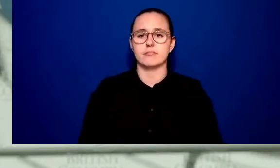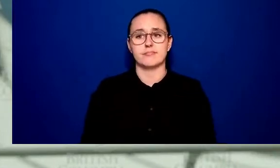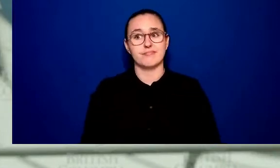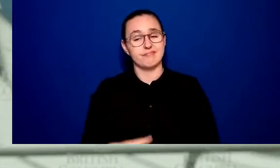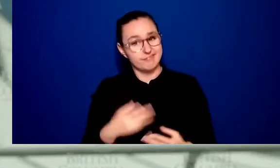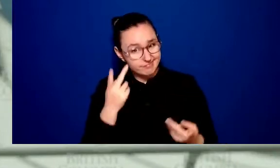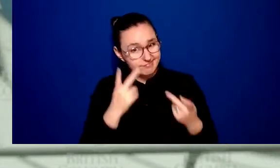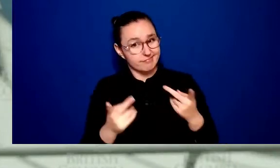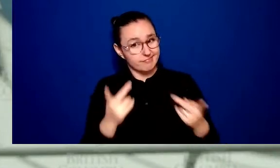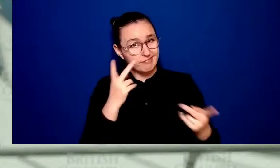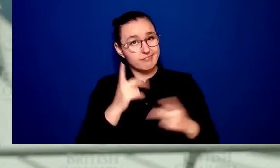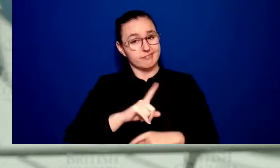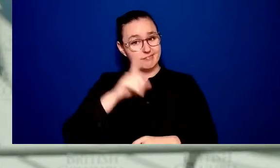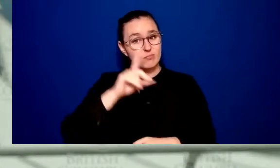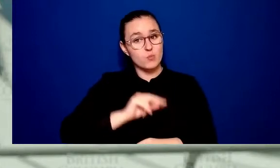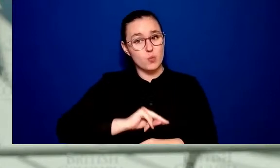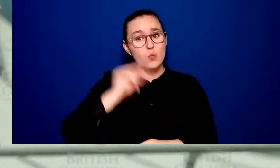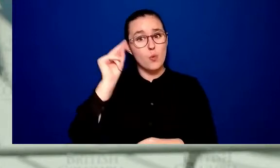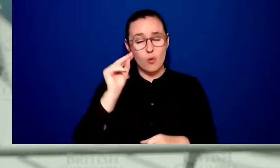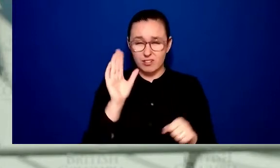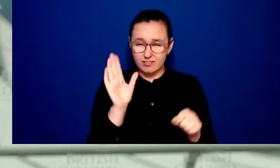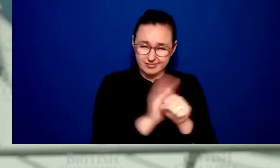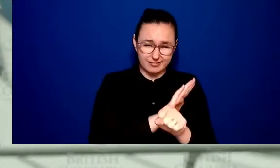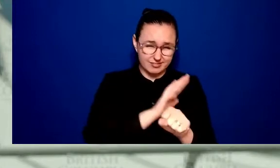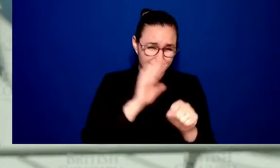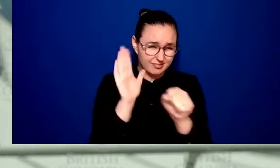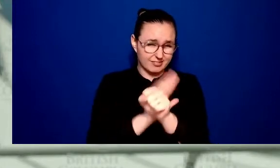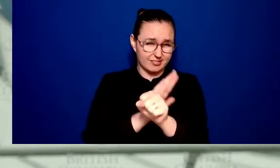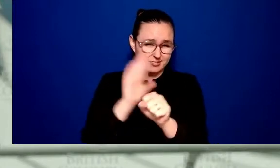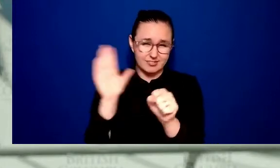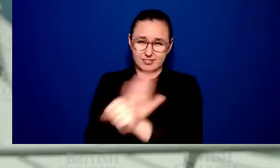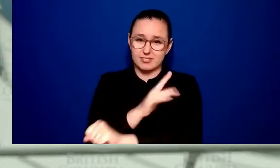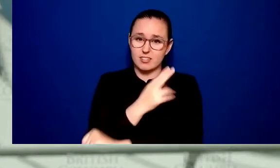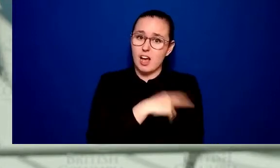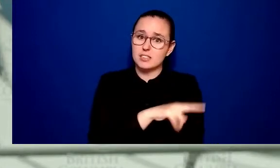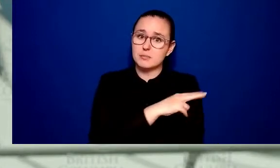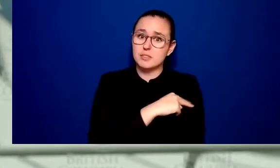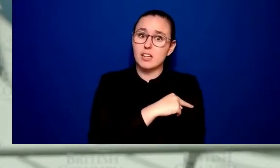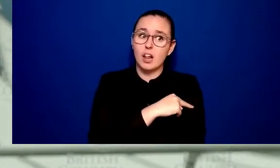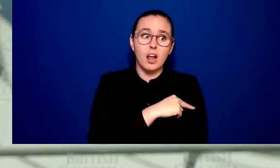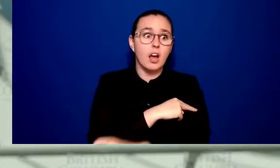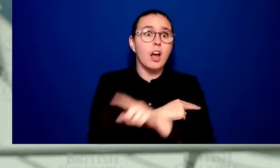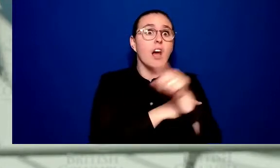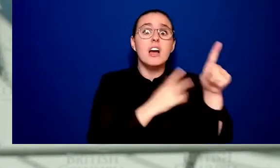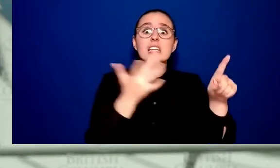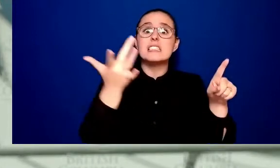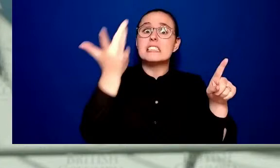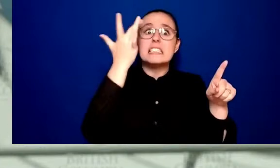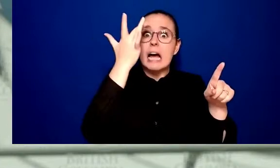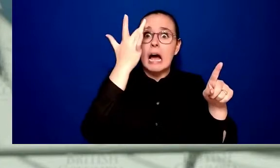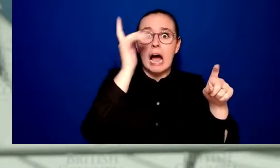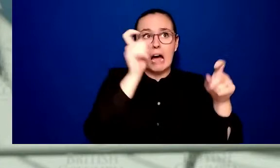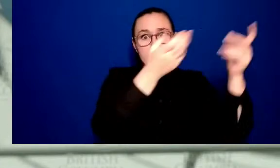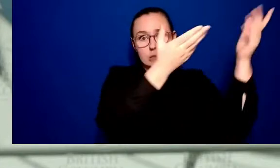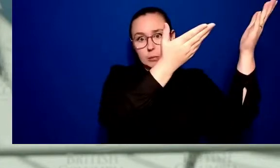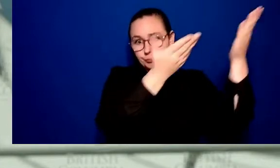transferred for critical care. And we know how stressful that is on families to not know to